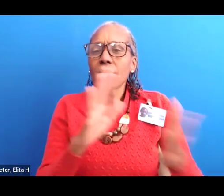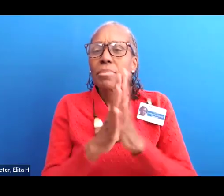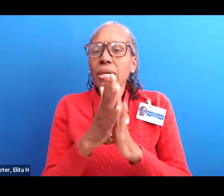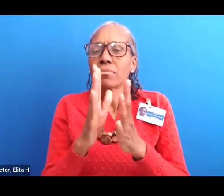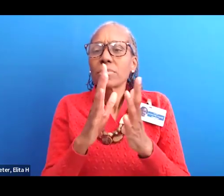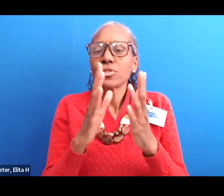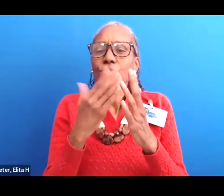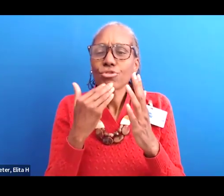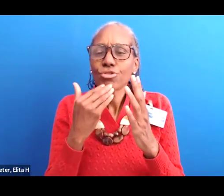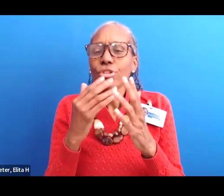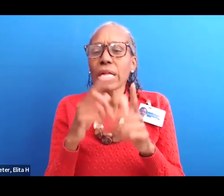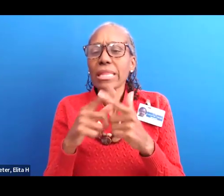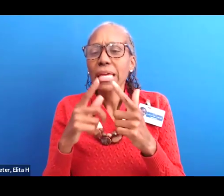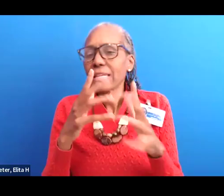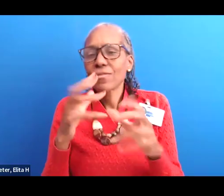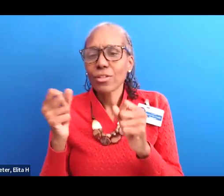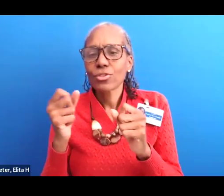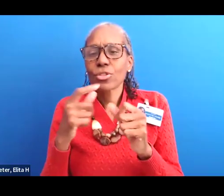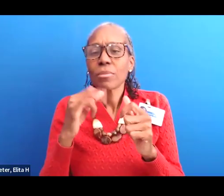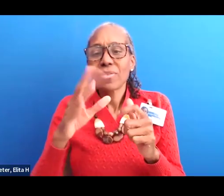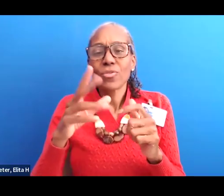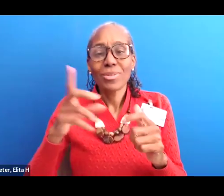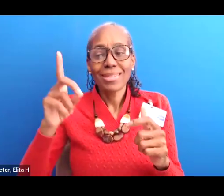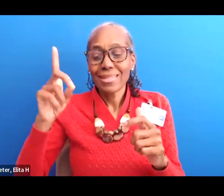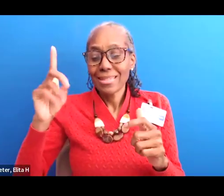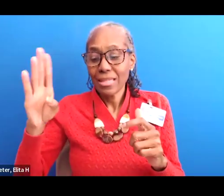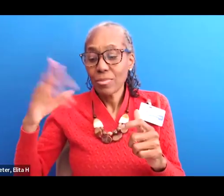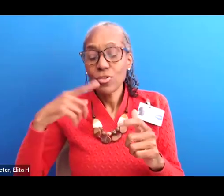If you're diabetic and you eat a lot of sugar, you will have a loose stool.